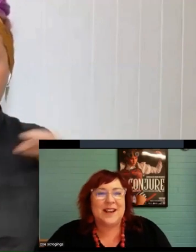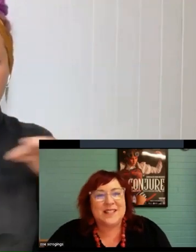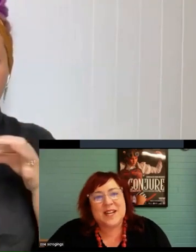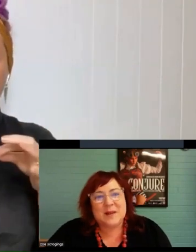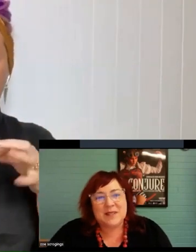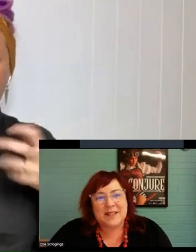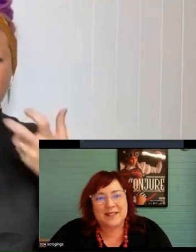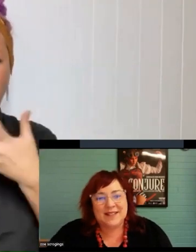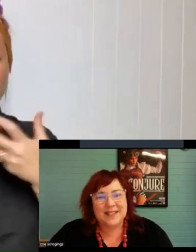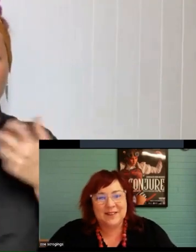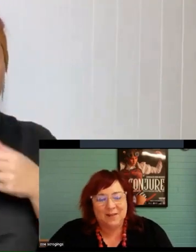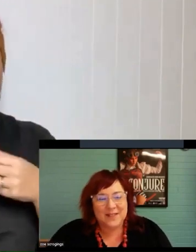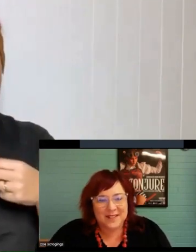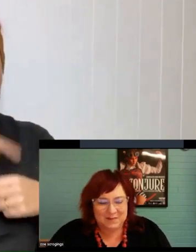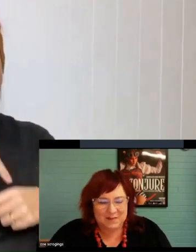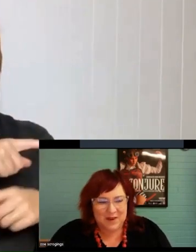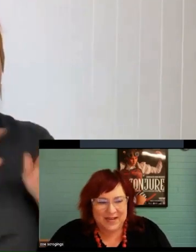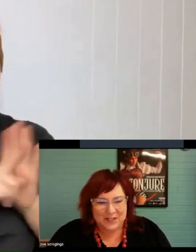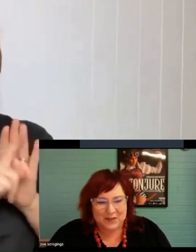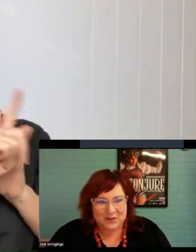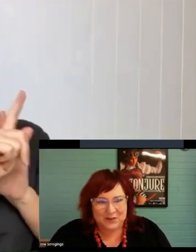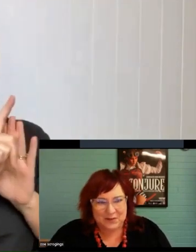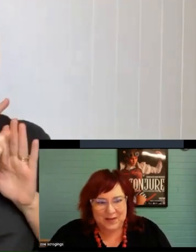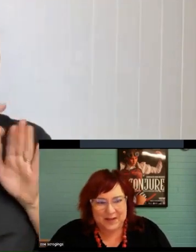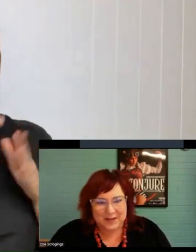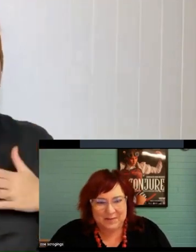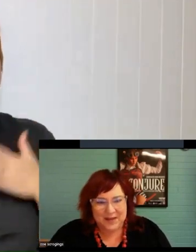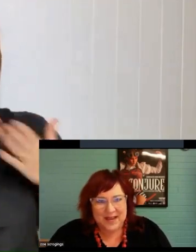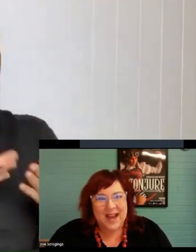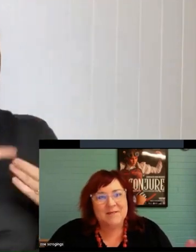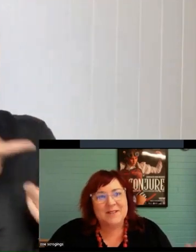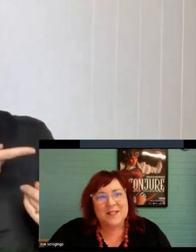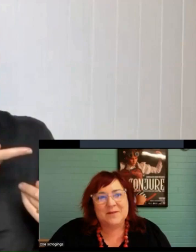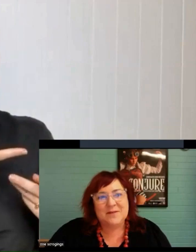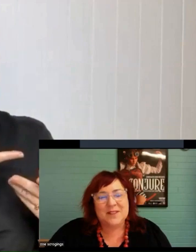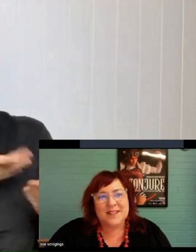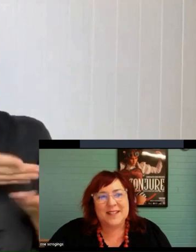young champions, it offers them a way to have different